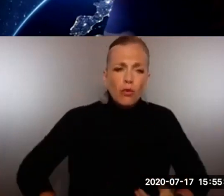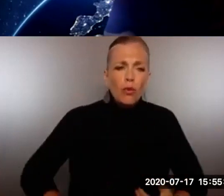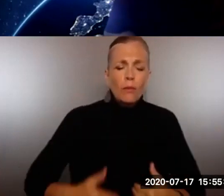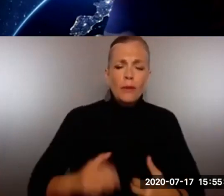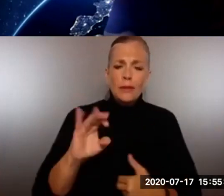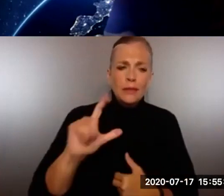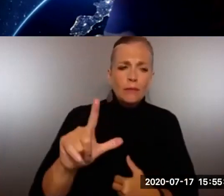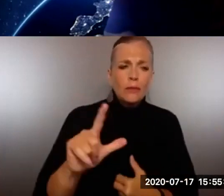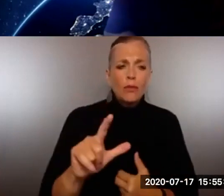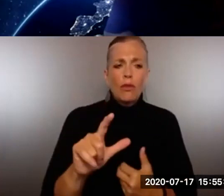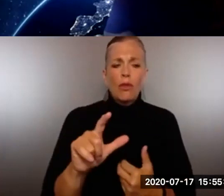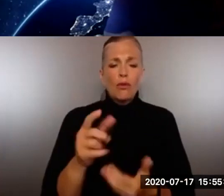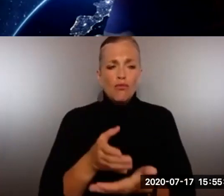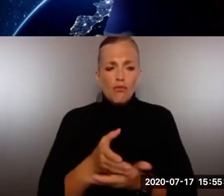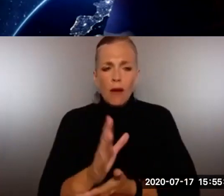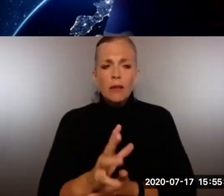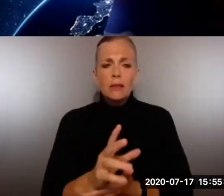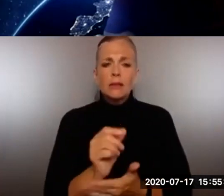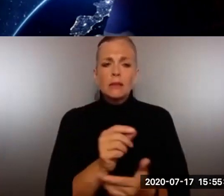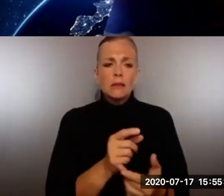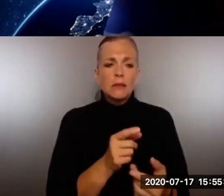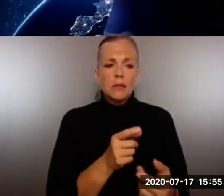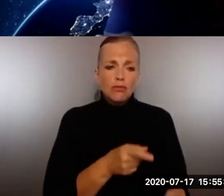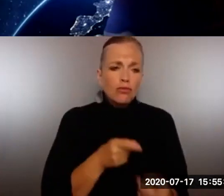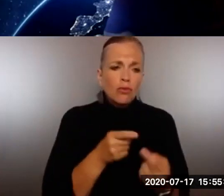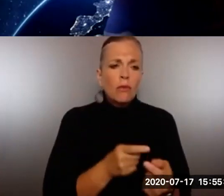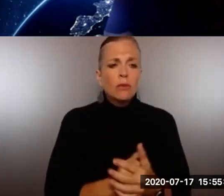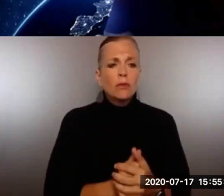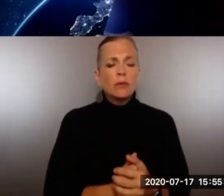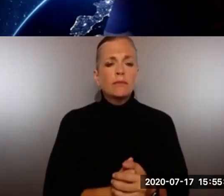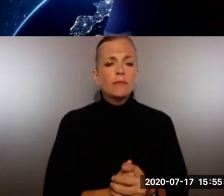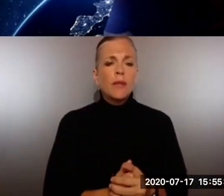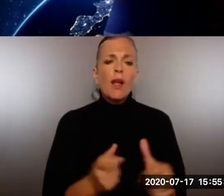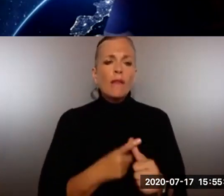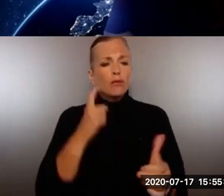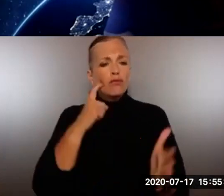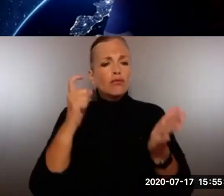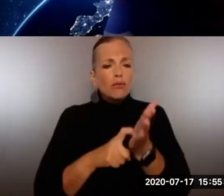we differ in our ages, cultures, life experiences, as well